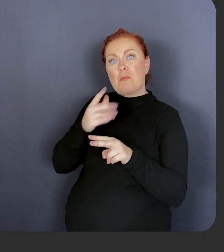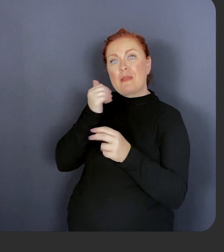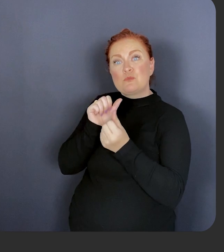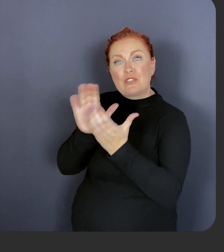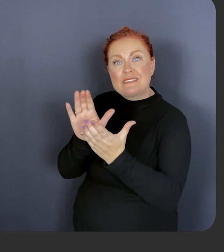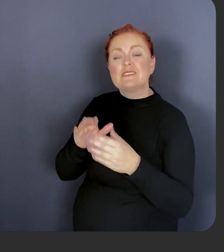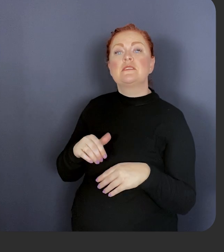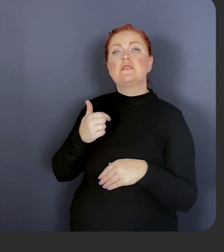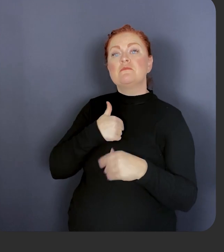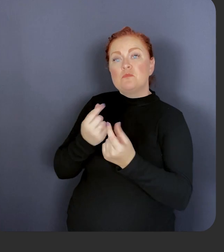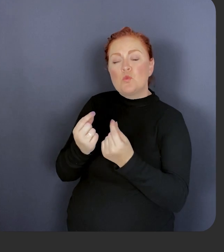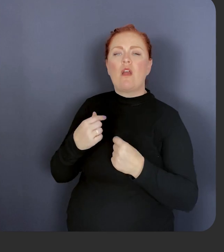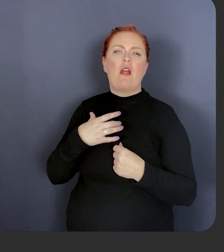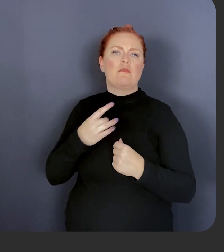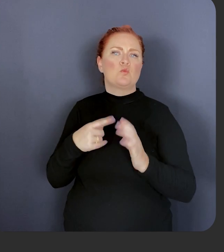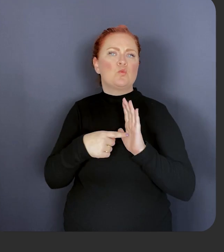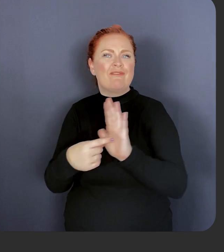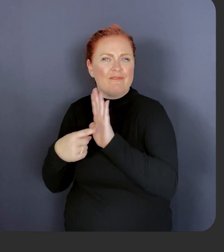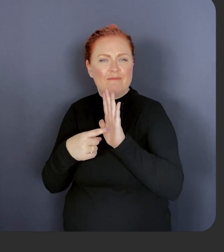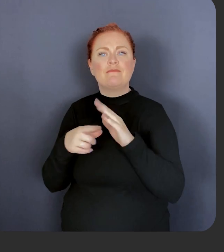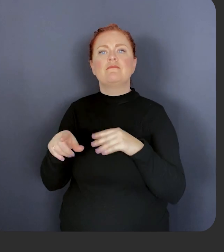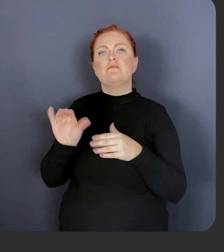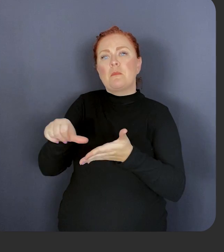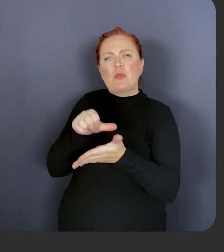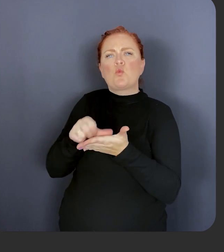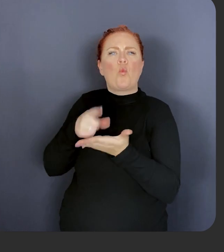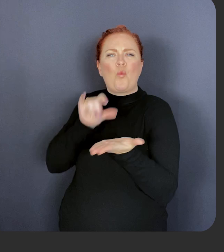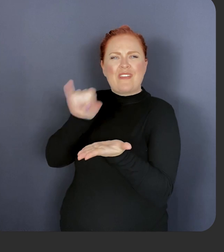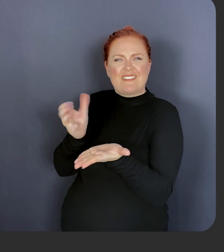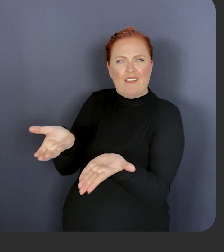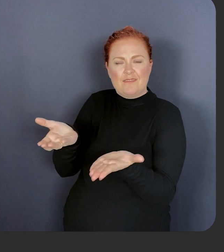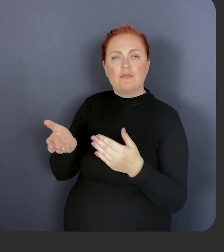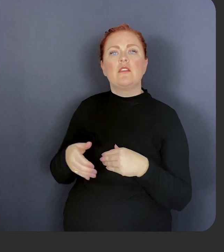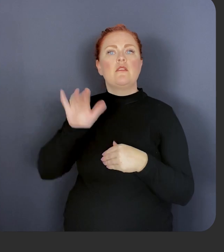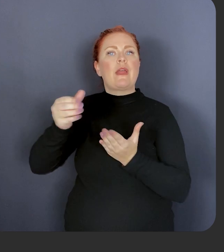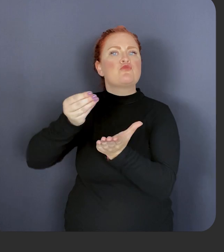here, what I like to do is convey what that page is. So this is the shop page where you